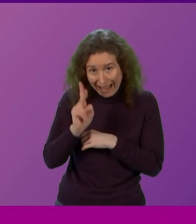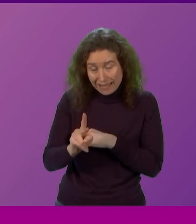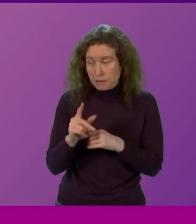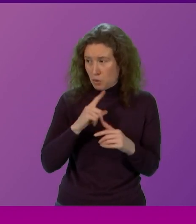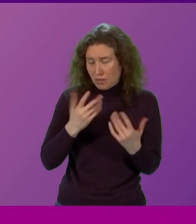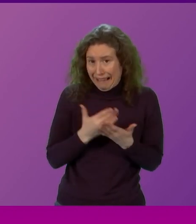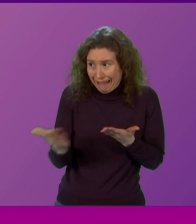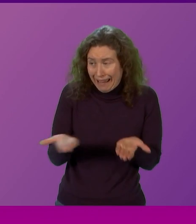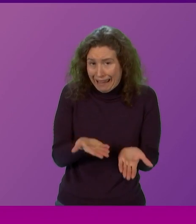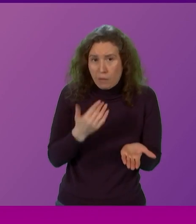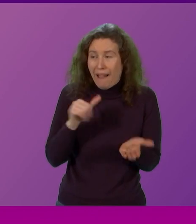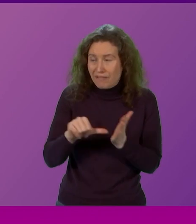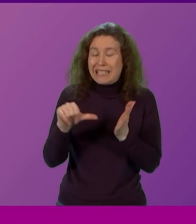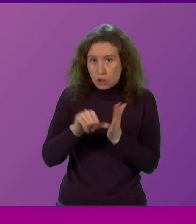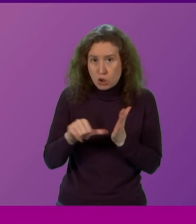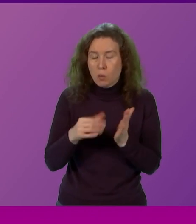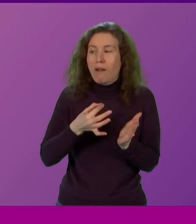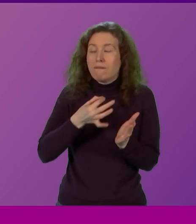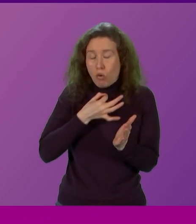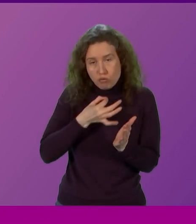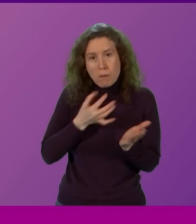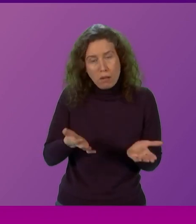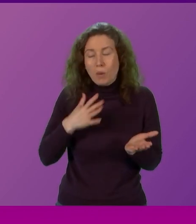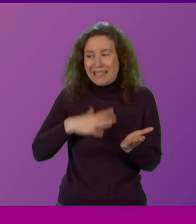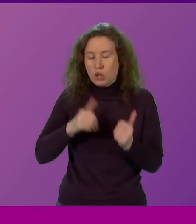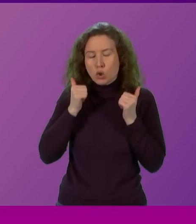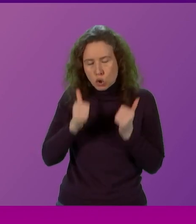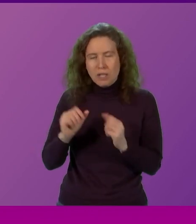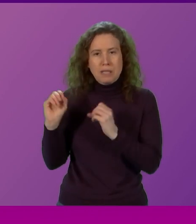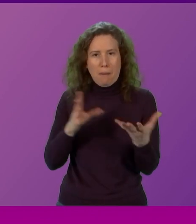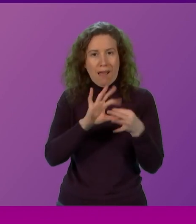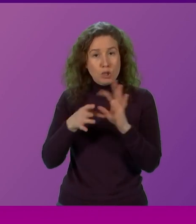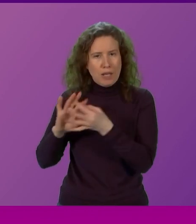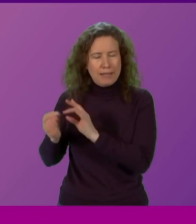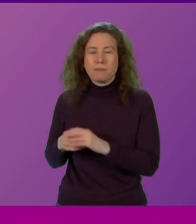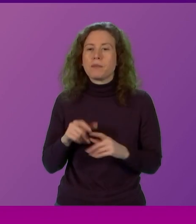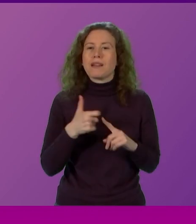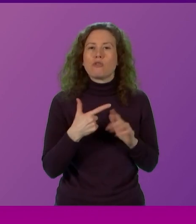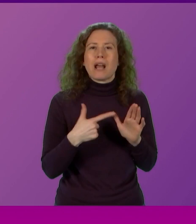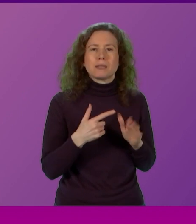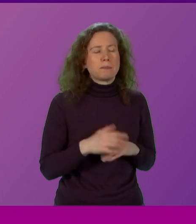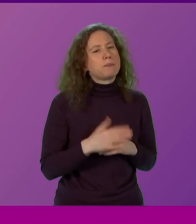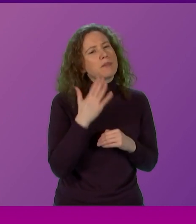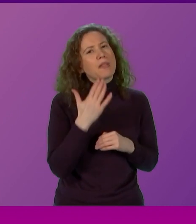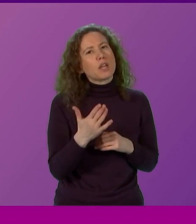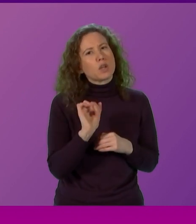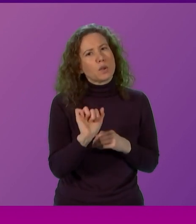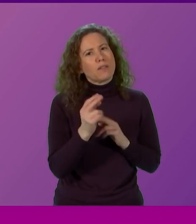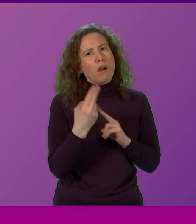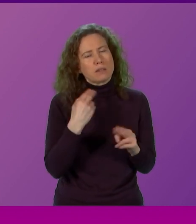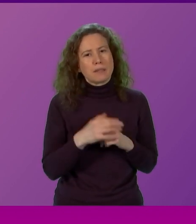have clearly highlighted the vulnerability and importance of supply chains.